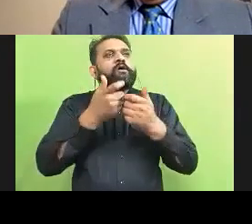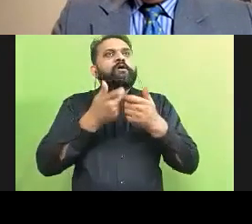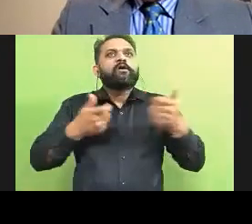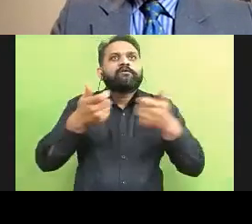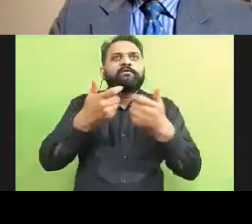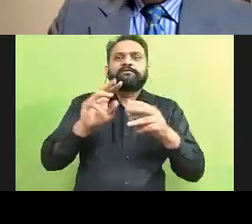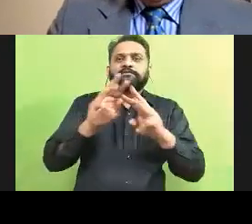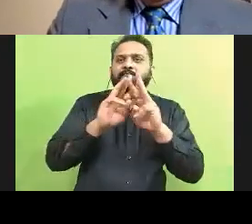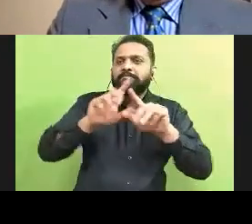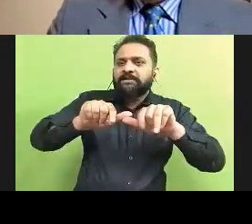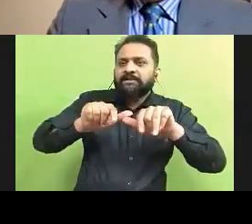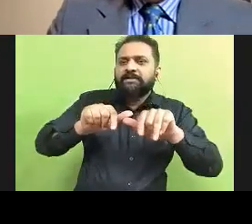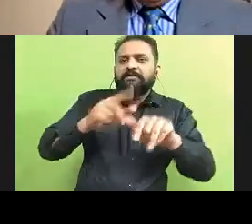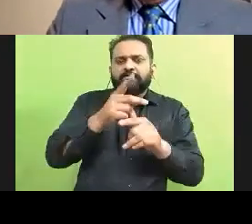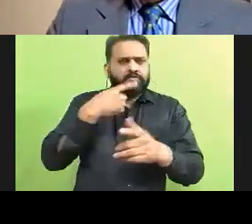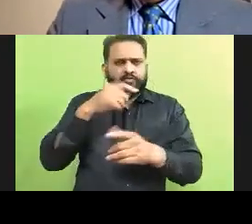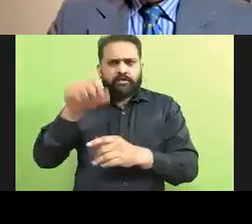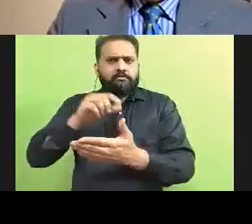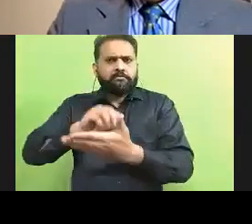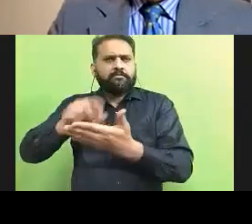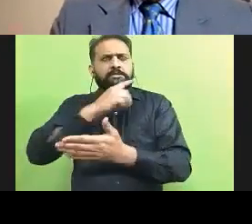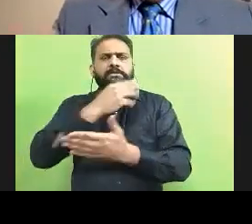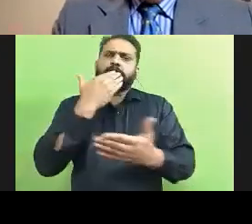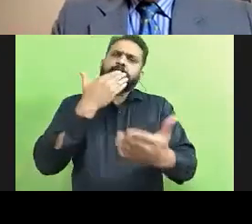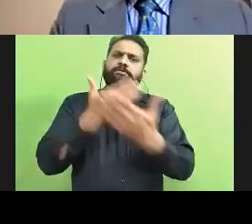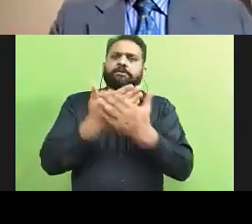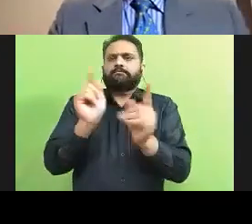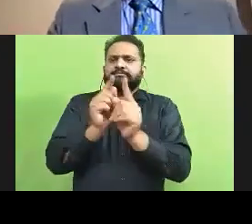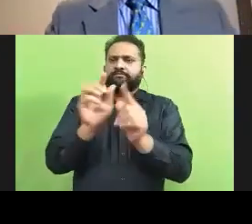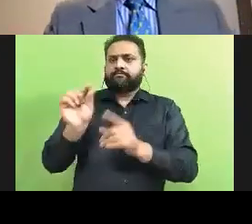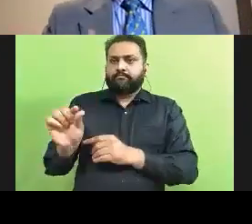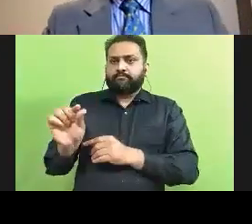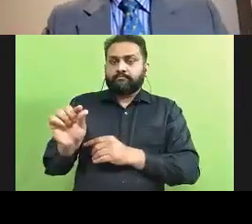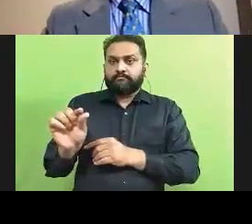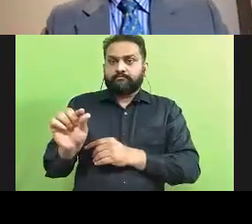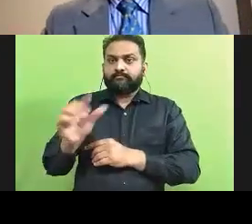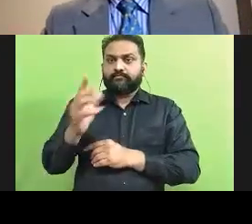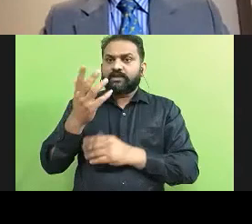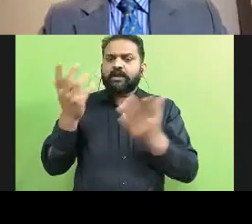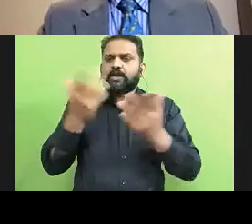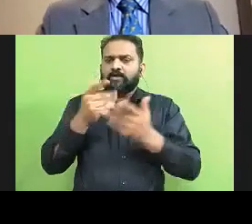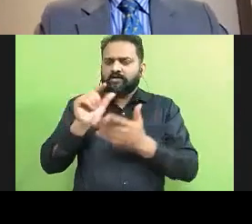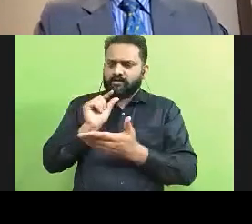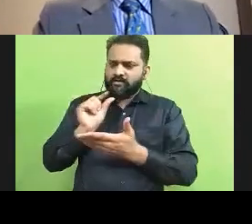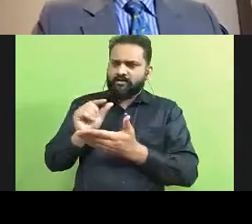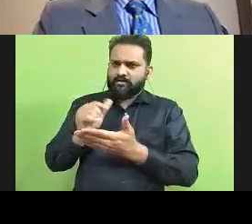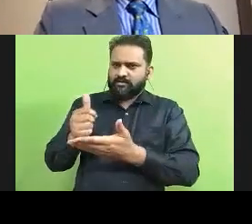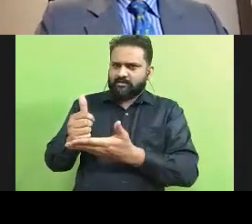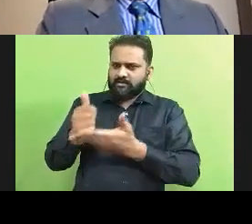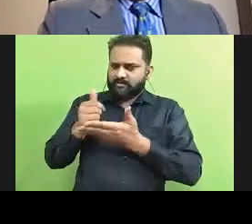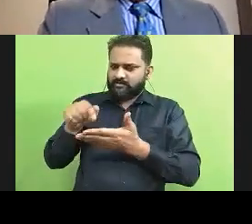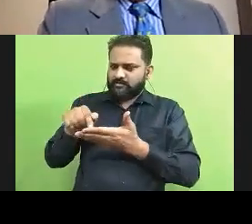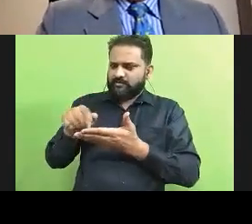you may write it that he thanked but how it will help you in making any argument on the